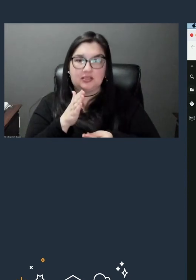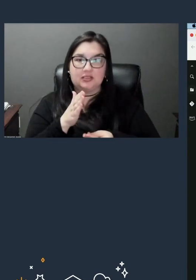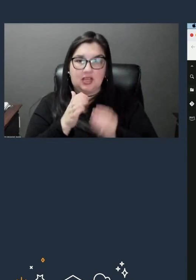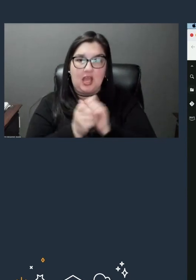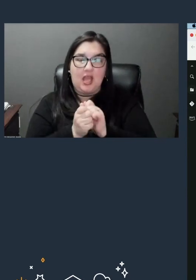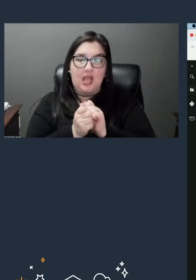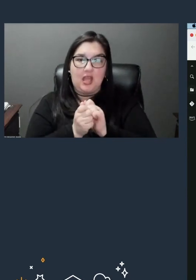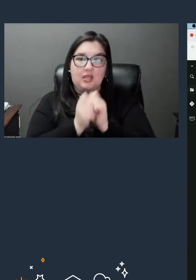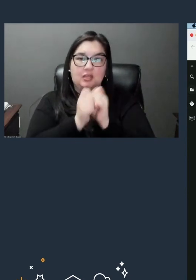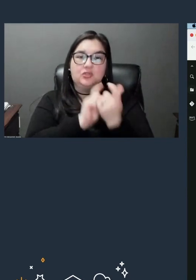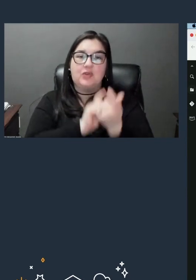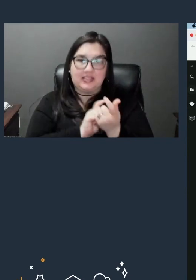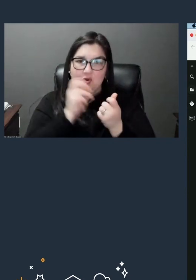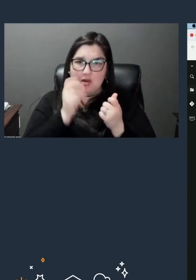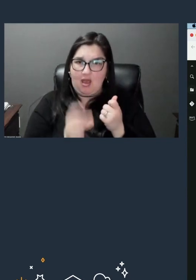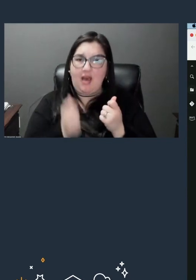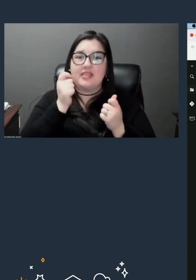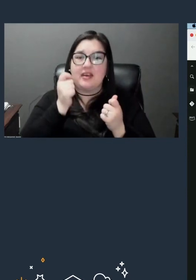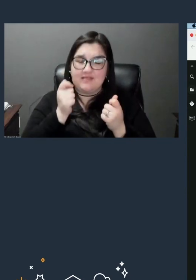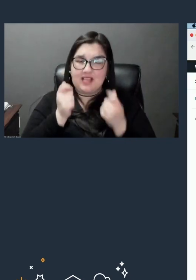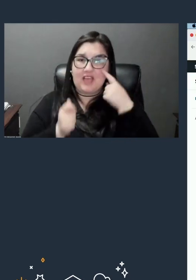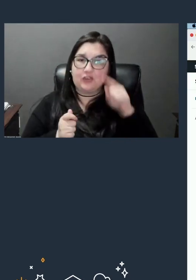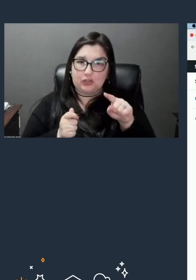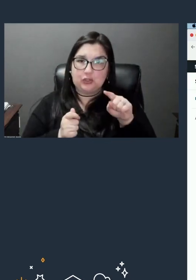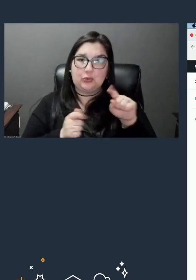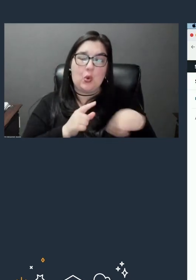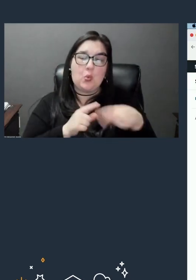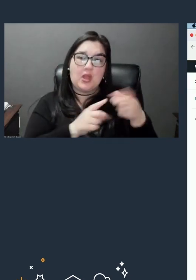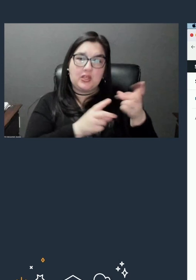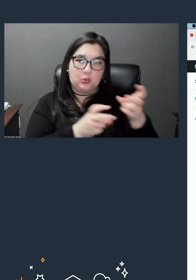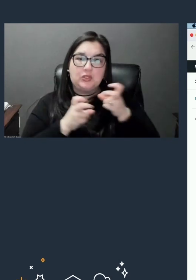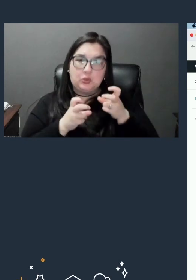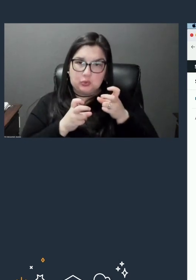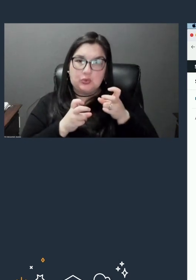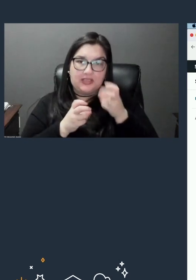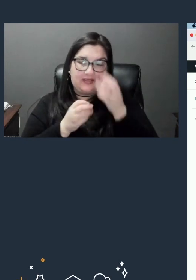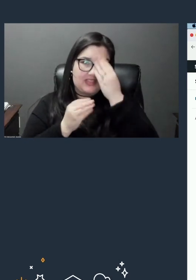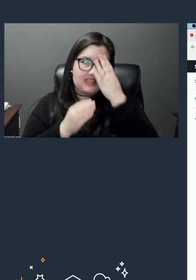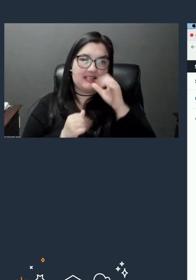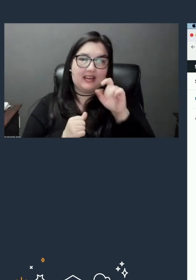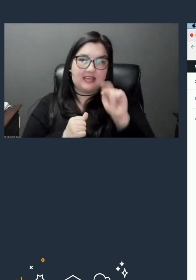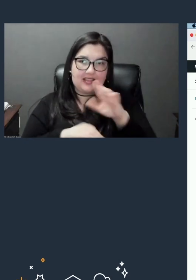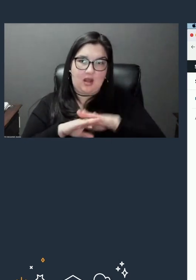as you retrieve this data set through your application. So I can again go back to the policy.